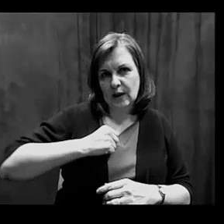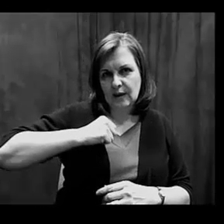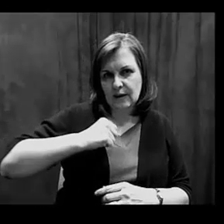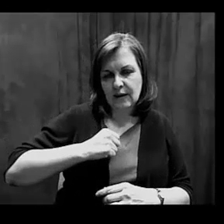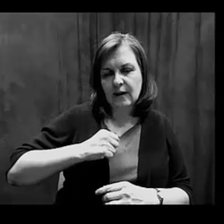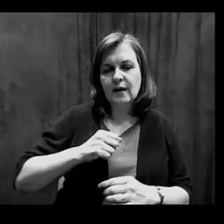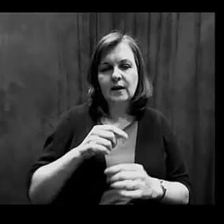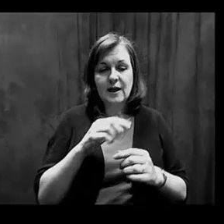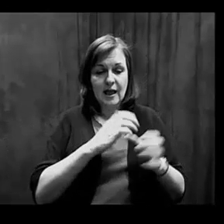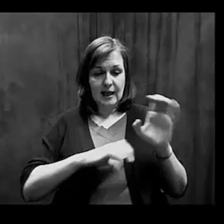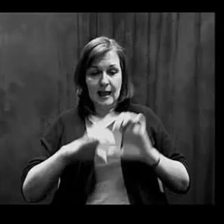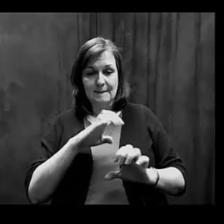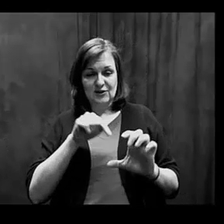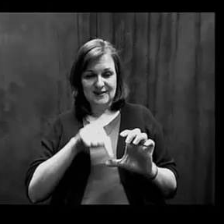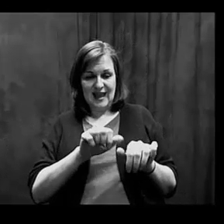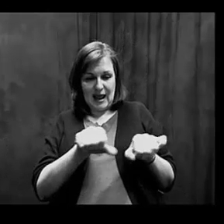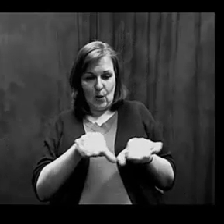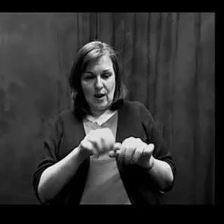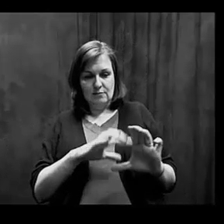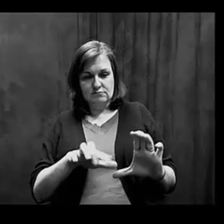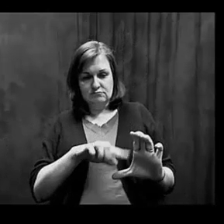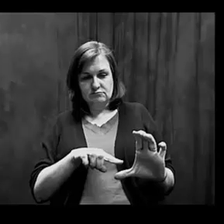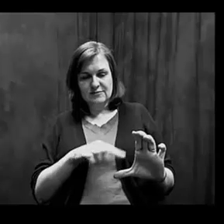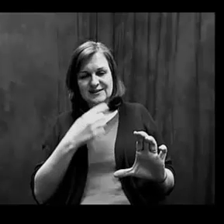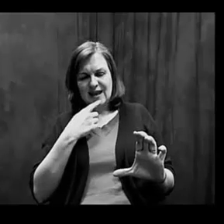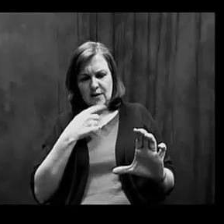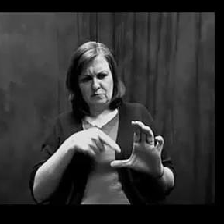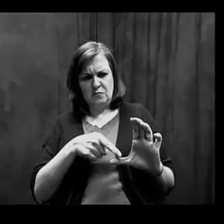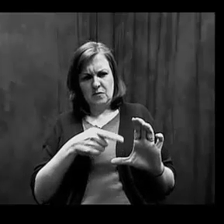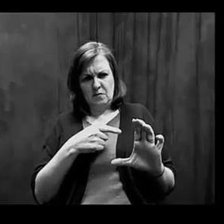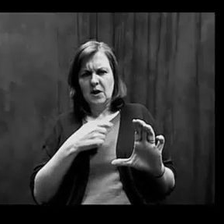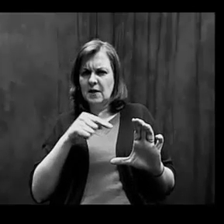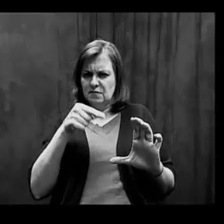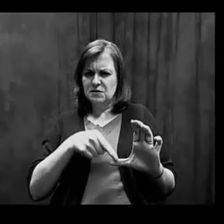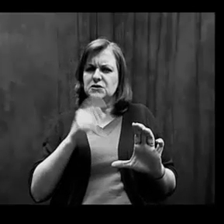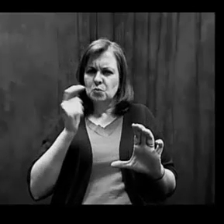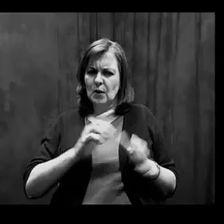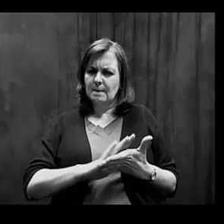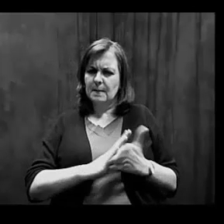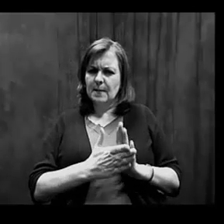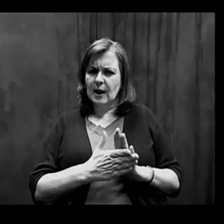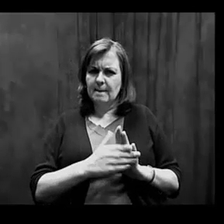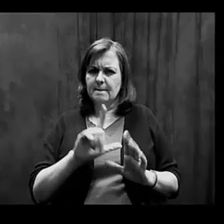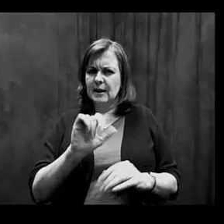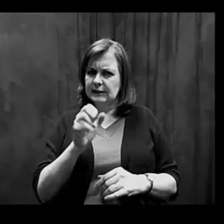there are chemicals there that say OK we're gonna be a limb